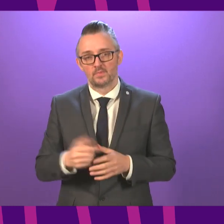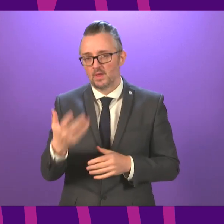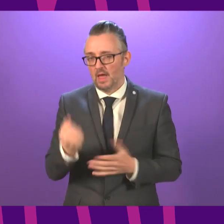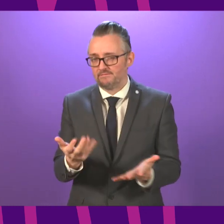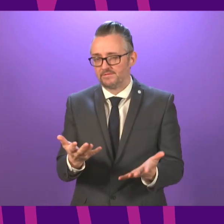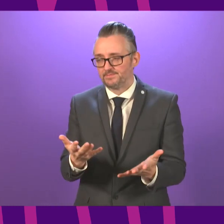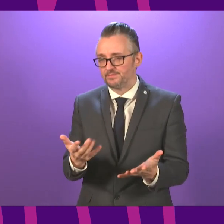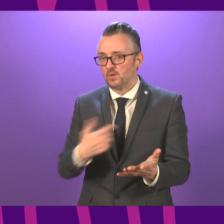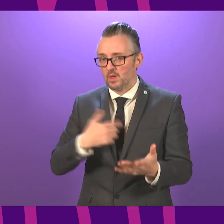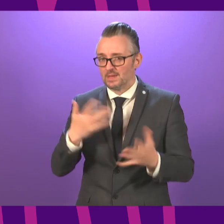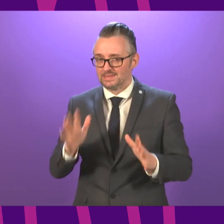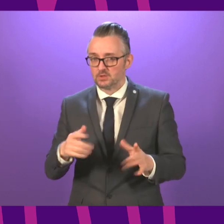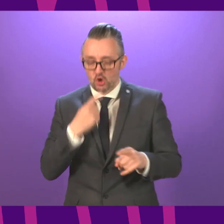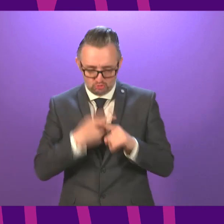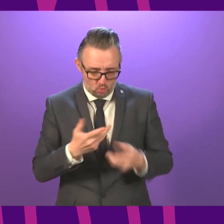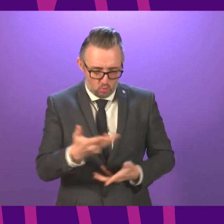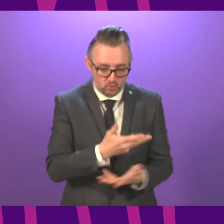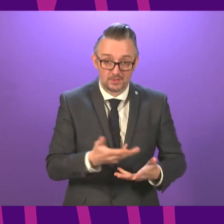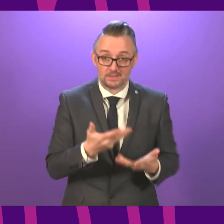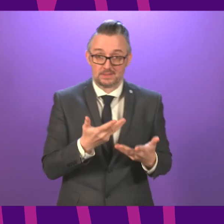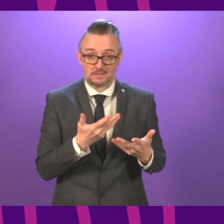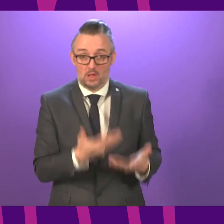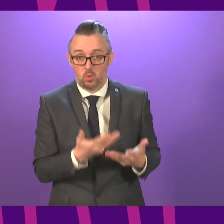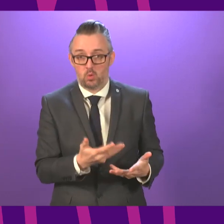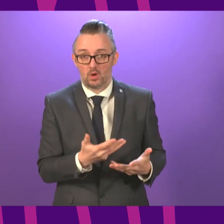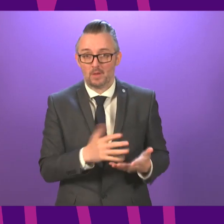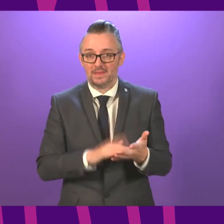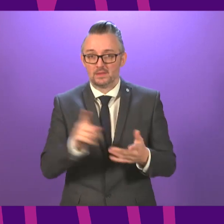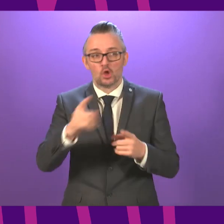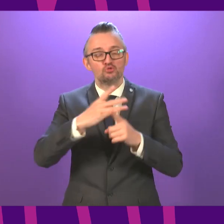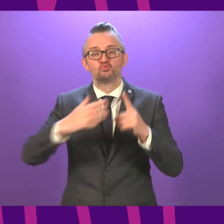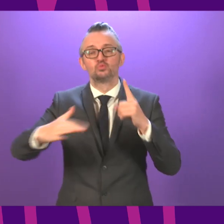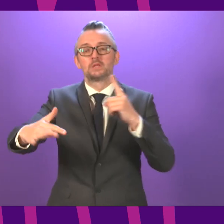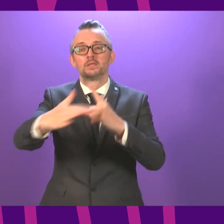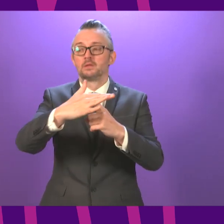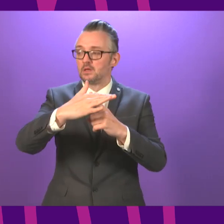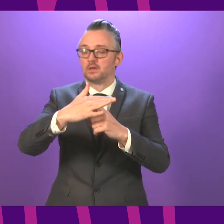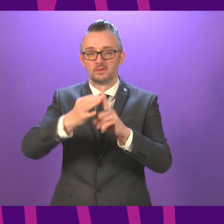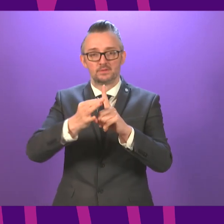about doing—to make a much better society. We should be focused on the green recovery. We should